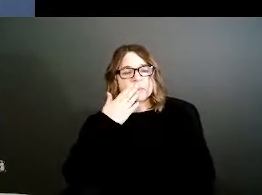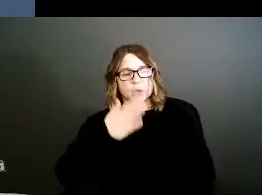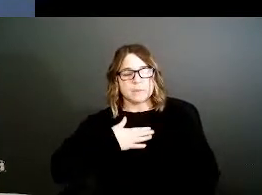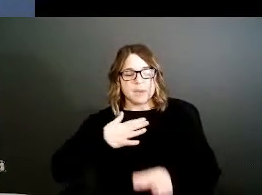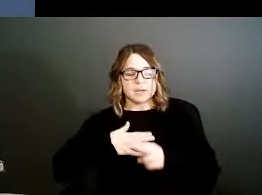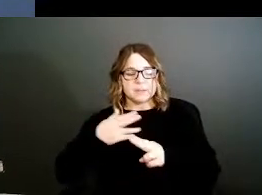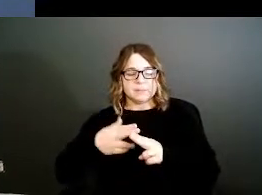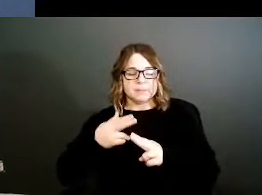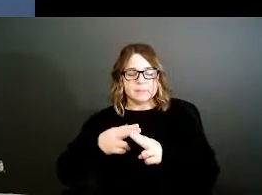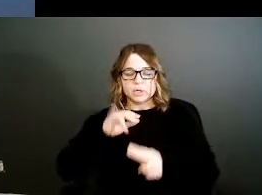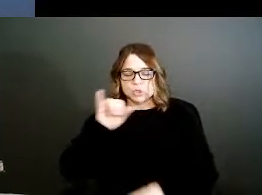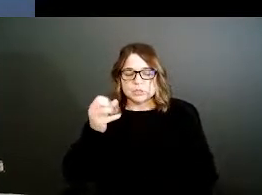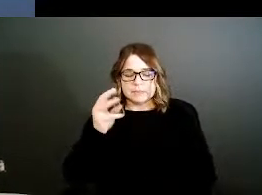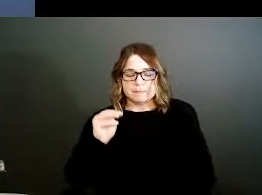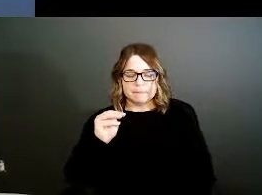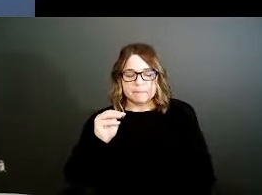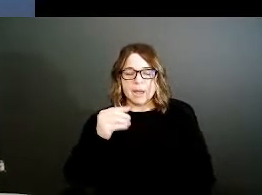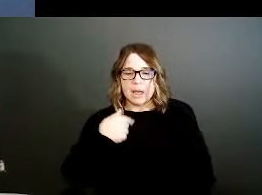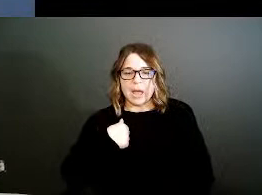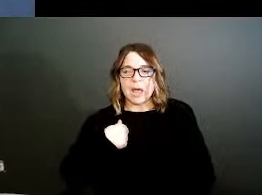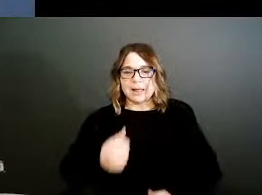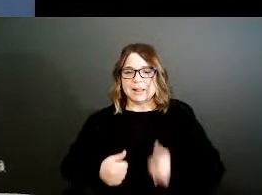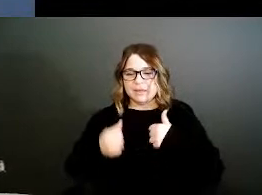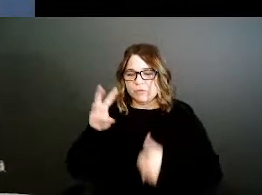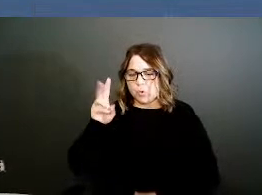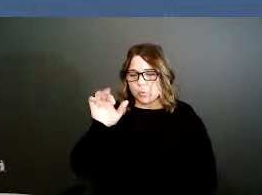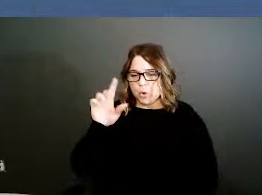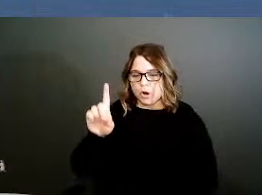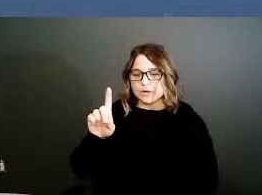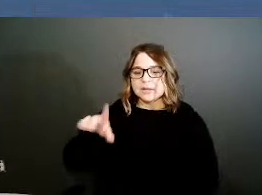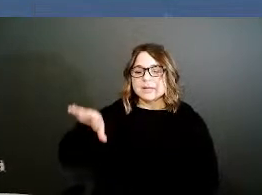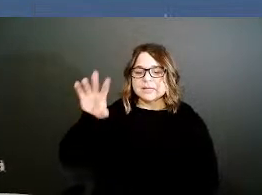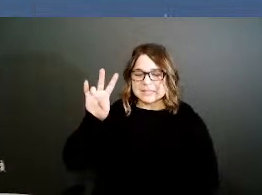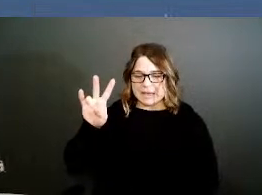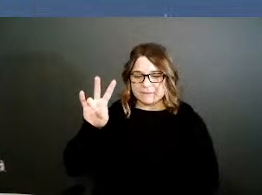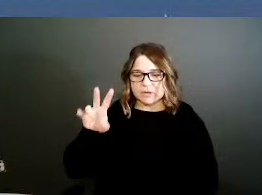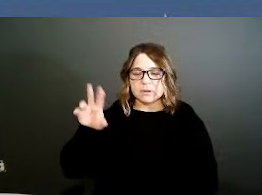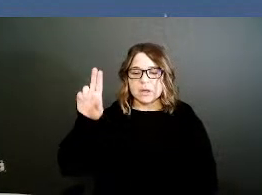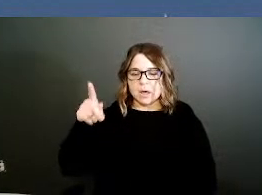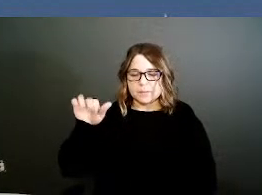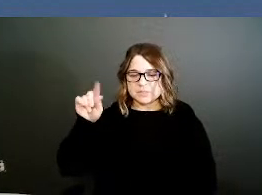MY NAME IS JIM HAWKINS, I LIVE IN WARD 7, IN UPTOWN. IN A CONDO AT THE CORNER OF 28th STREET AND HENNEPIN AVENUE.